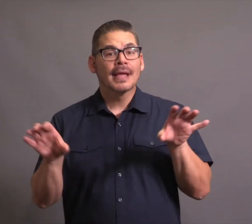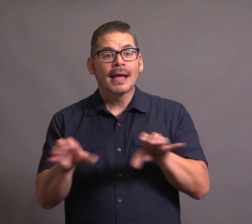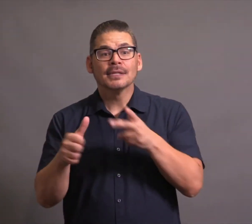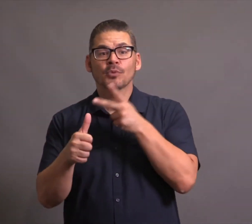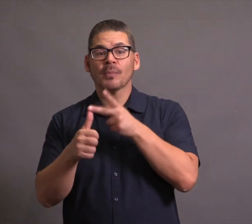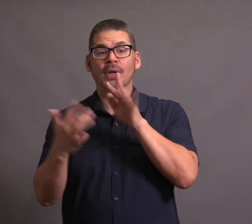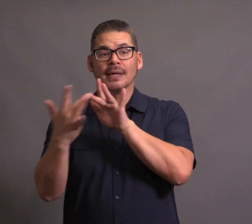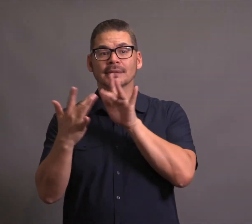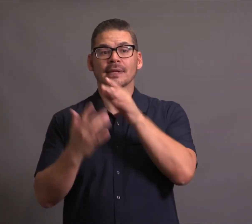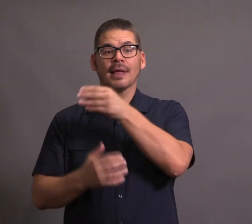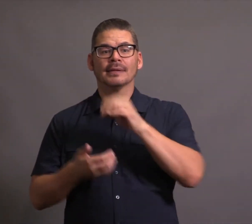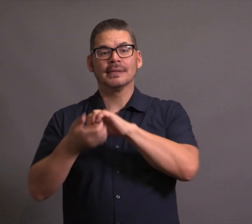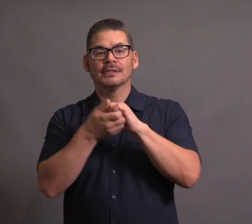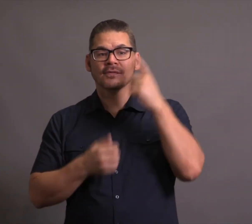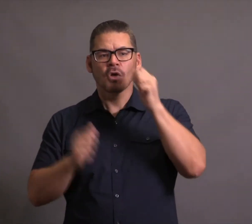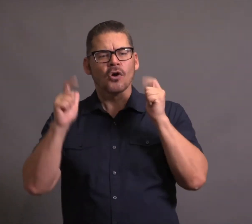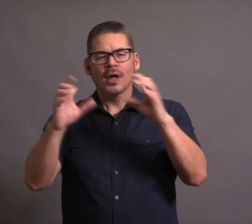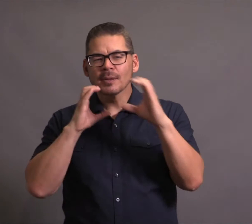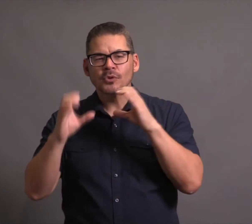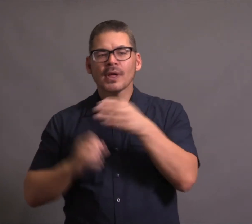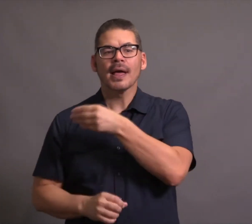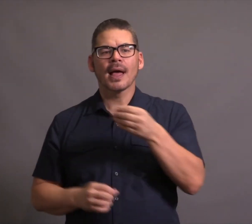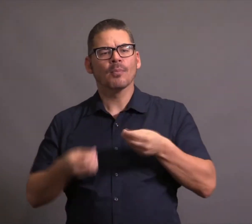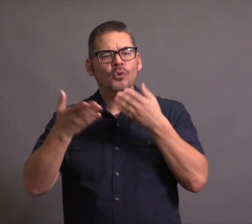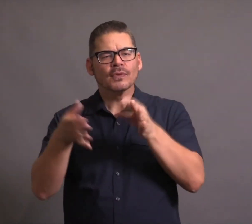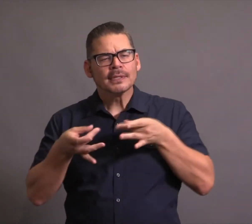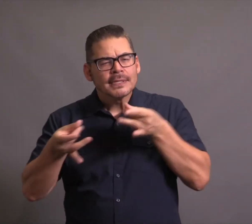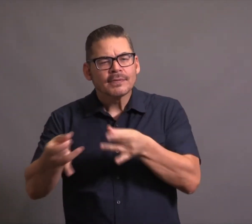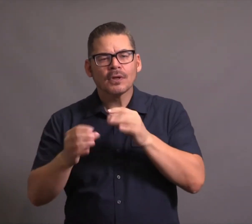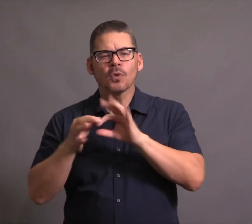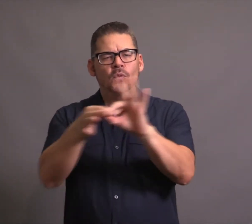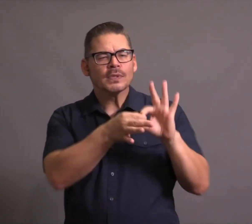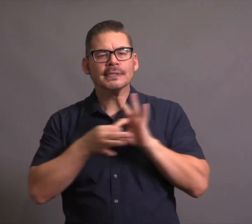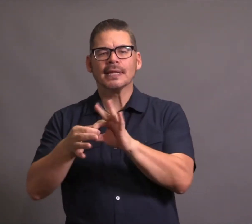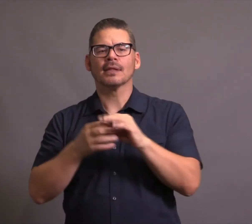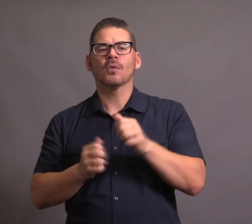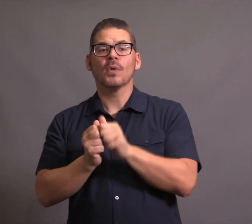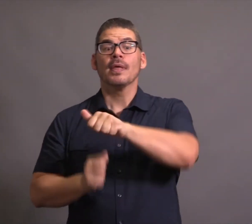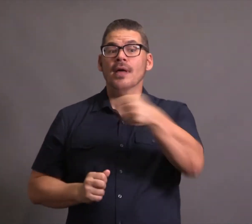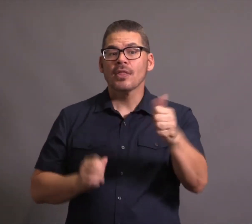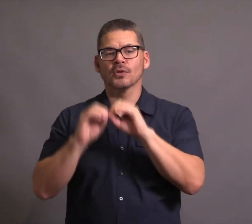Act as primary contact and liaison in all public communications and provides effective coordination with other organizations.